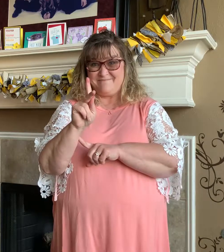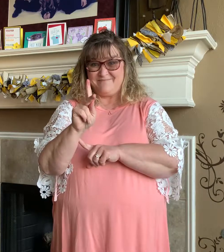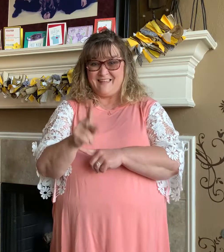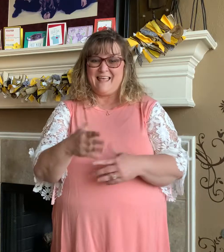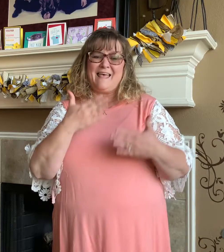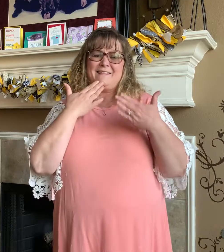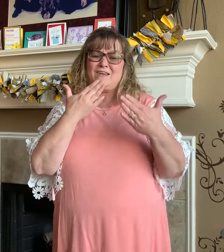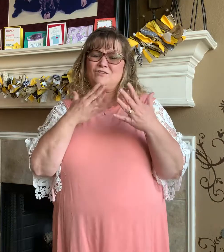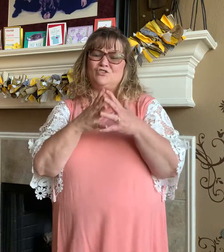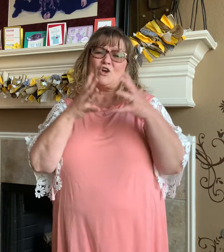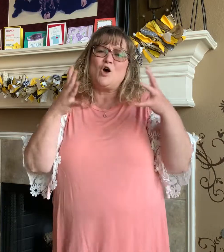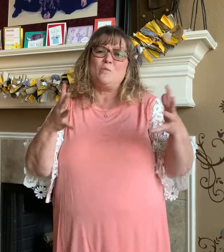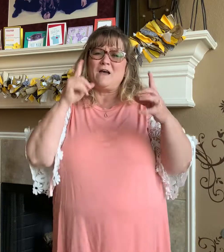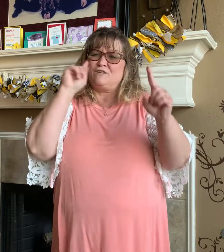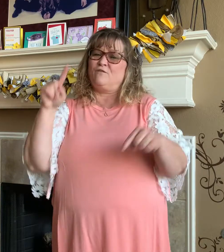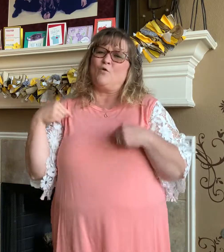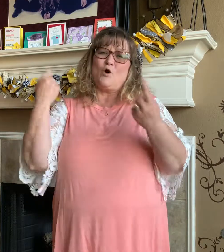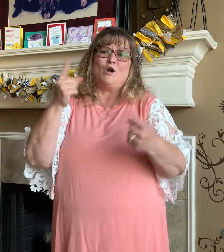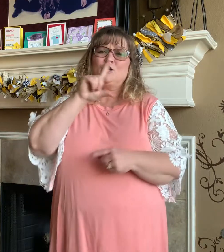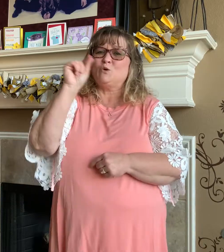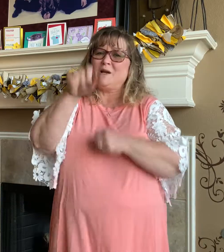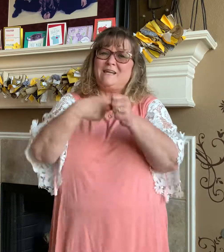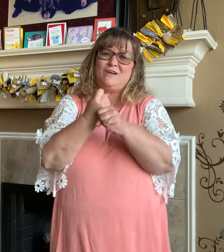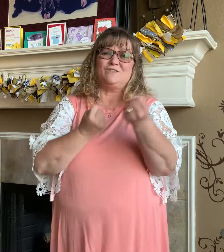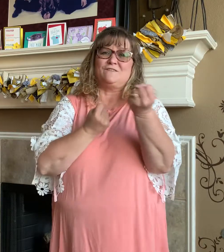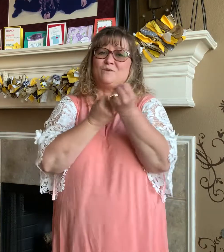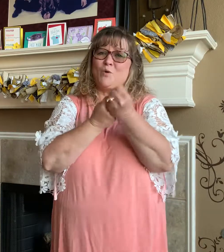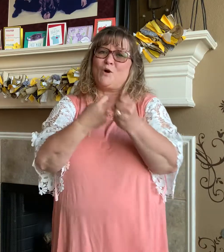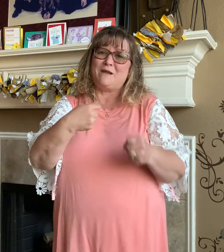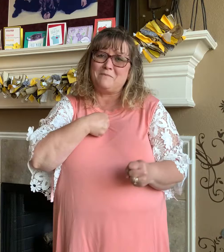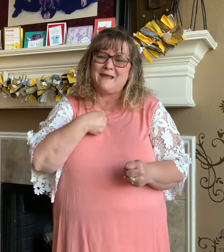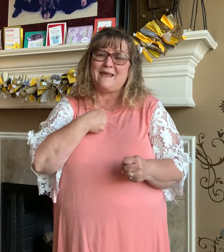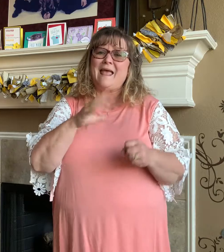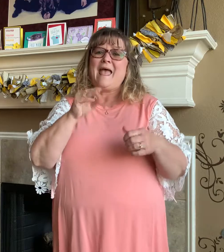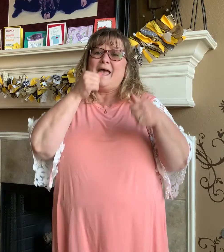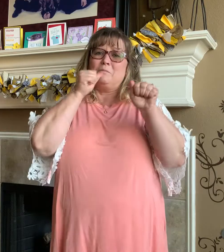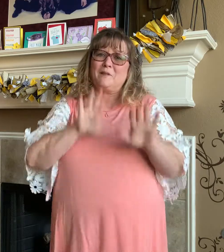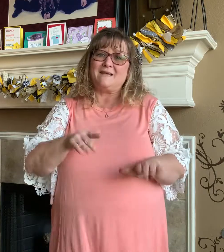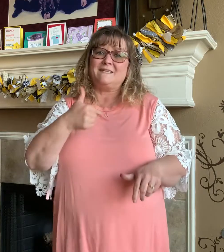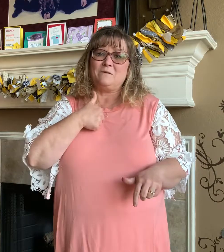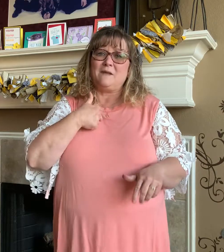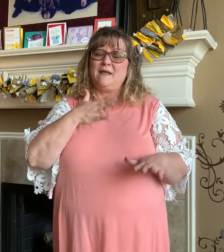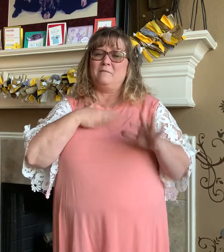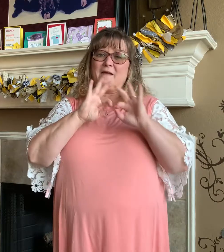thank you so much for 20 years of supporting me and blessing me and my